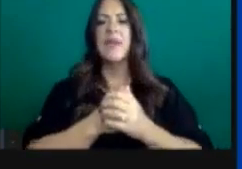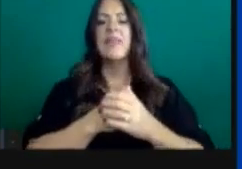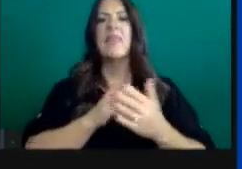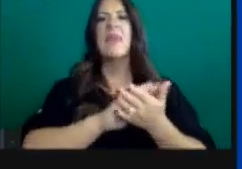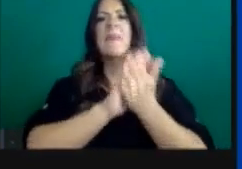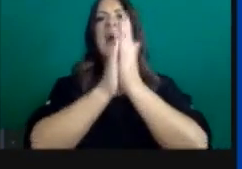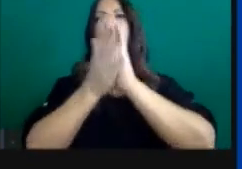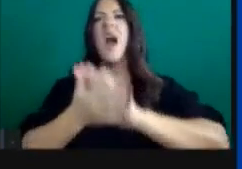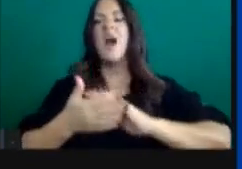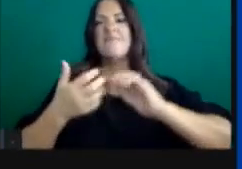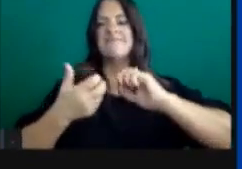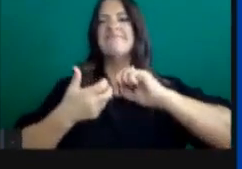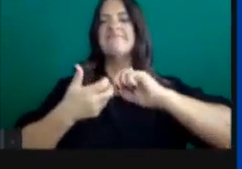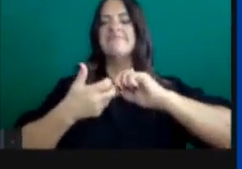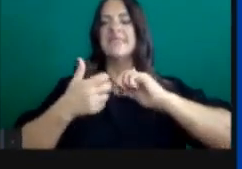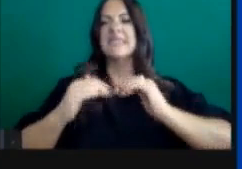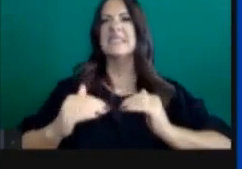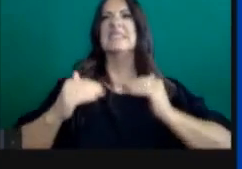HERE IS AN EXAMPLE.